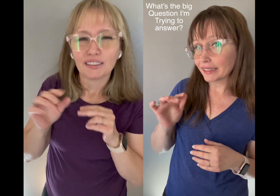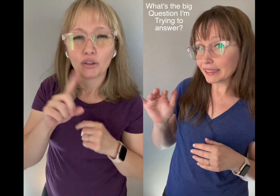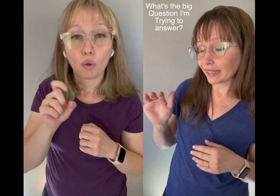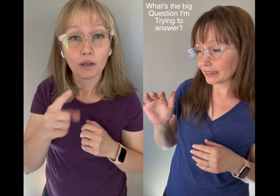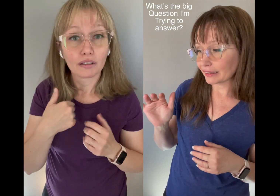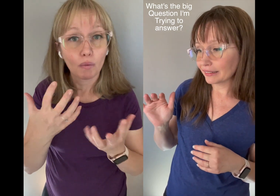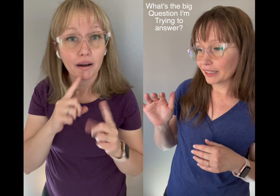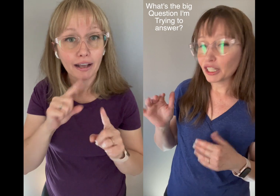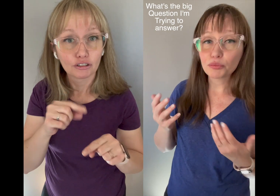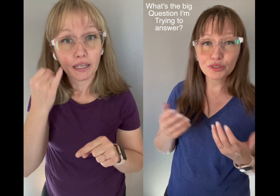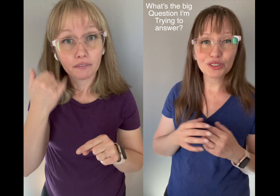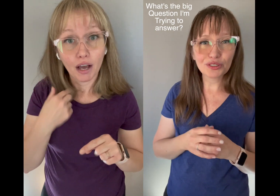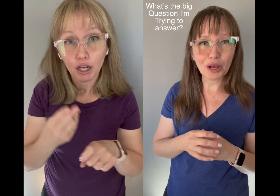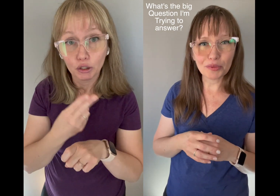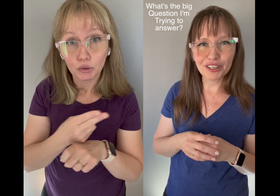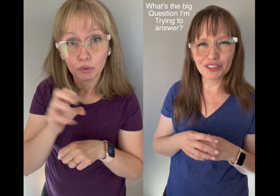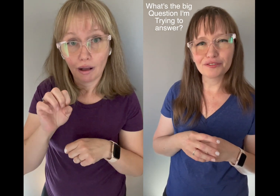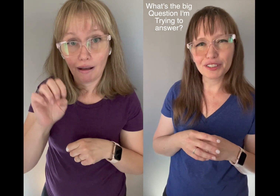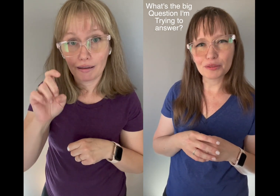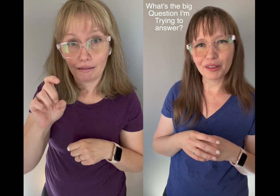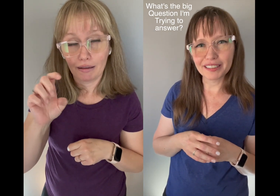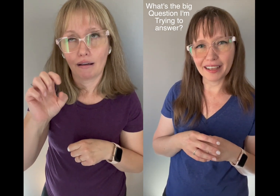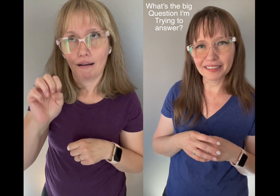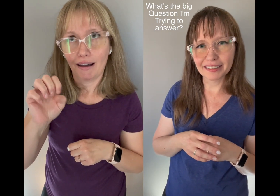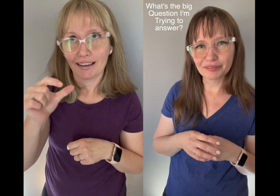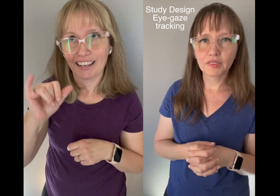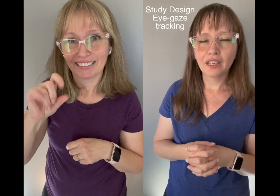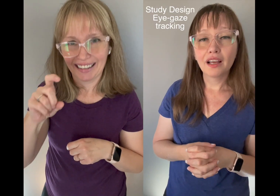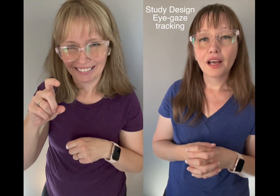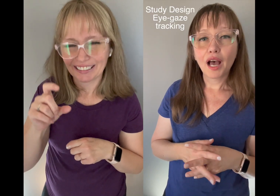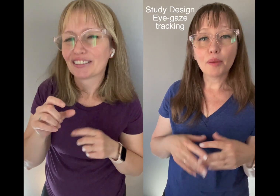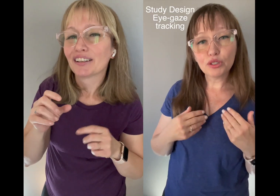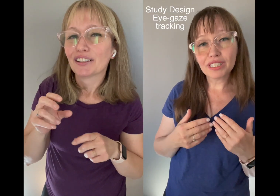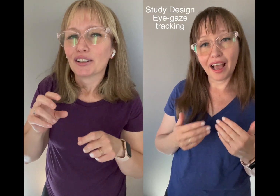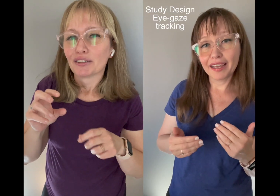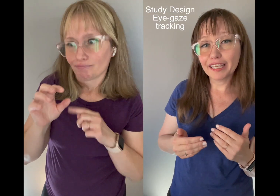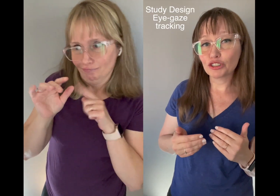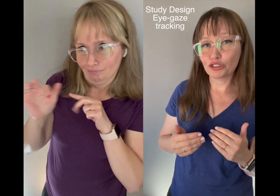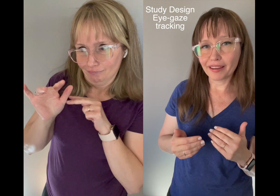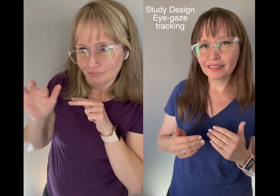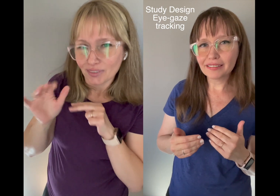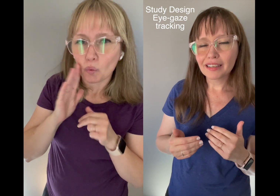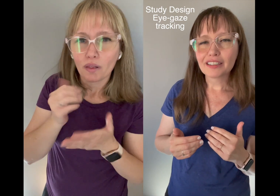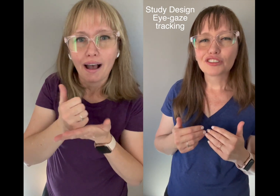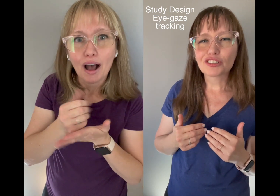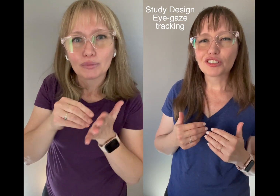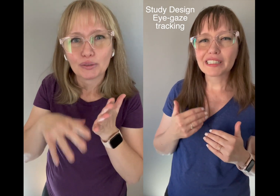indexing improve student comprehension of finger spelling tasks I'm using eye gaze tracking to see